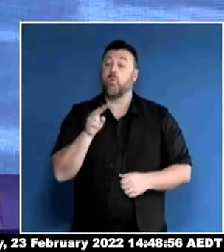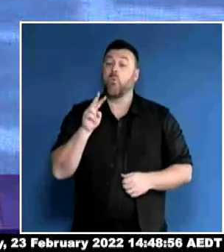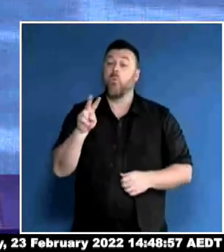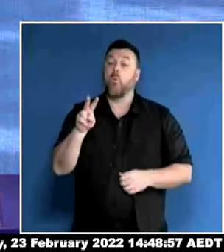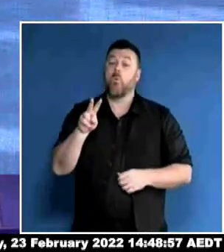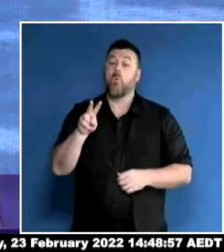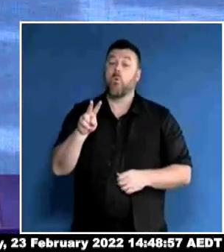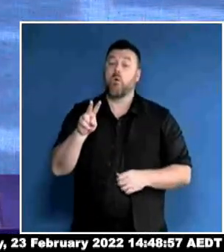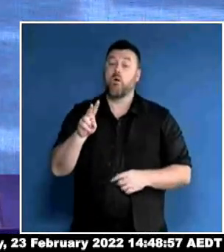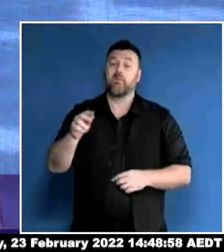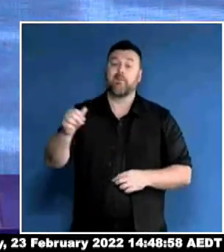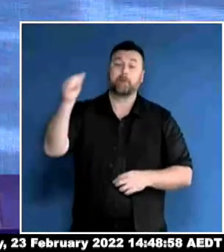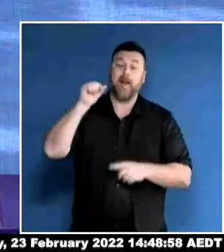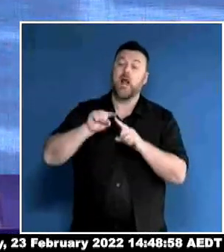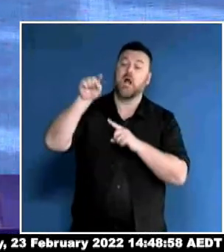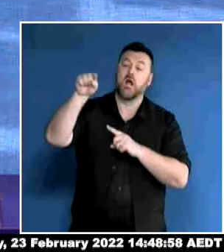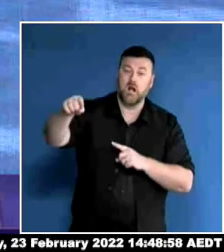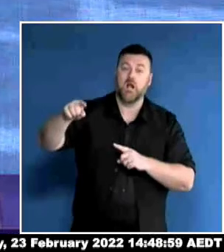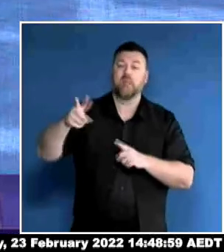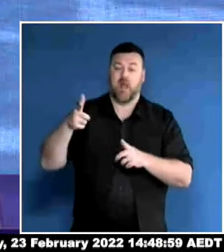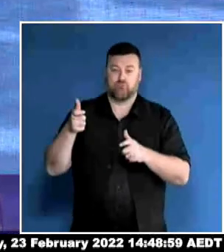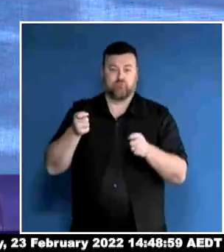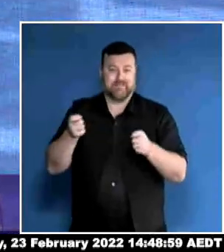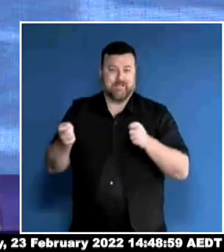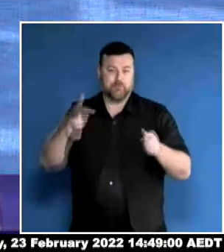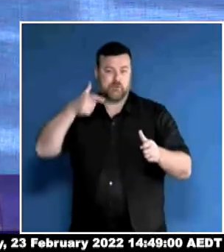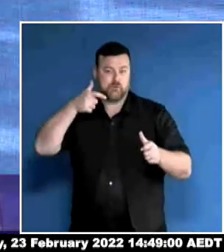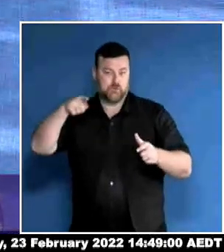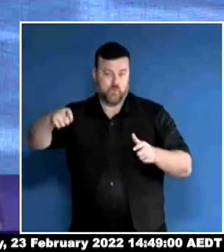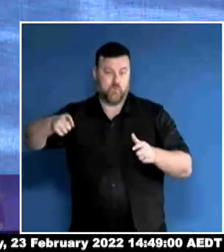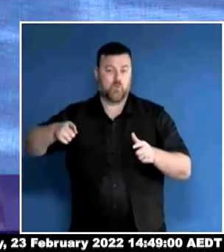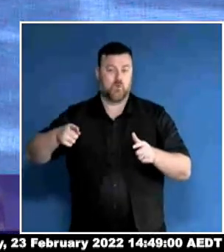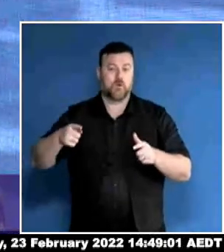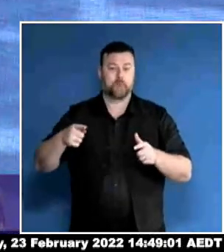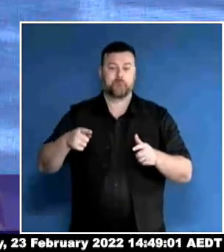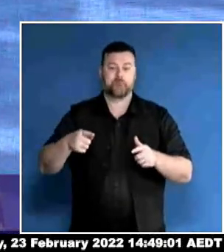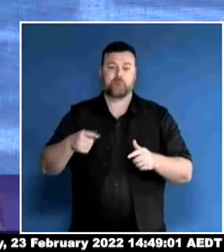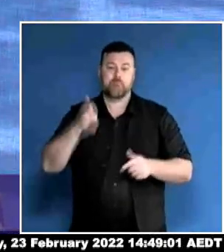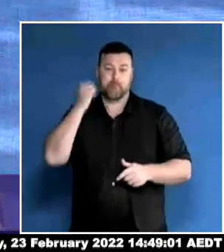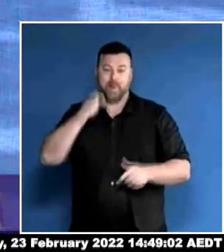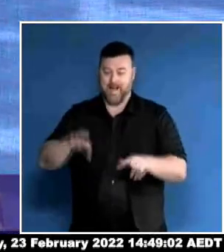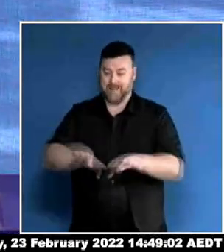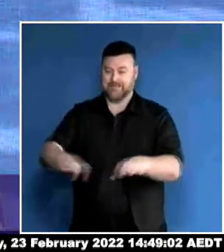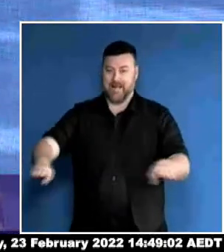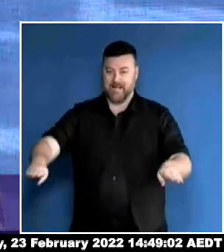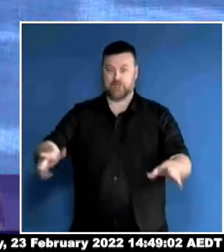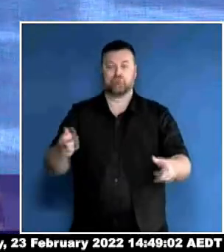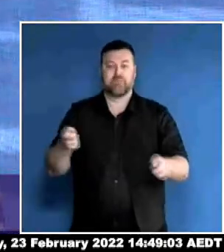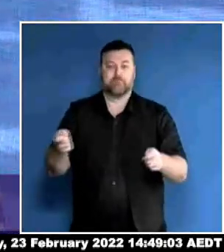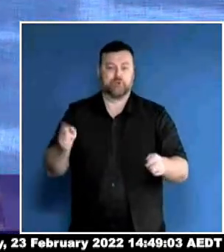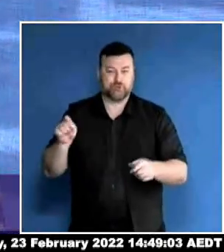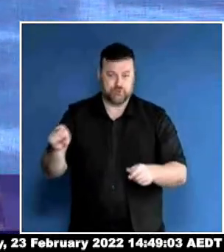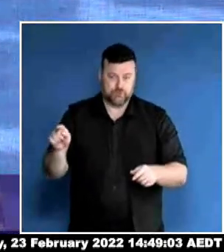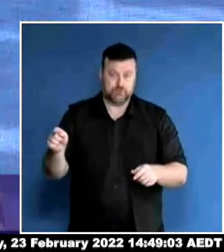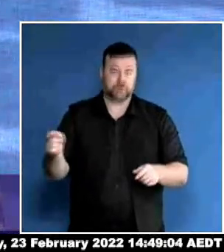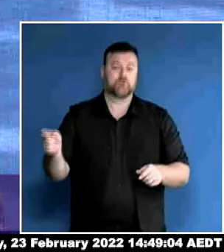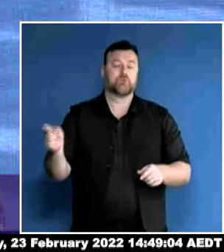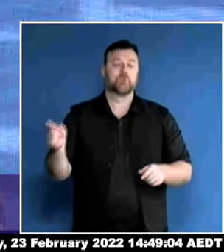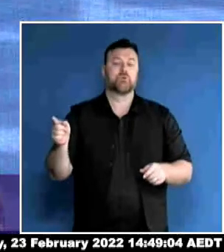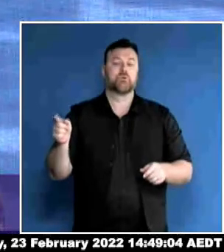The black desk is a reception desk, and on the other side of that reception desk was